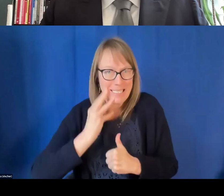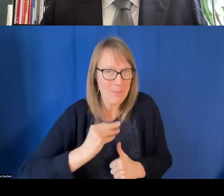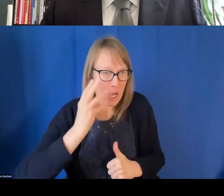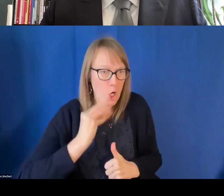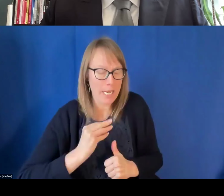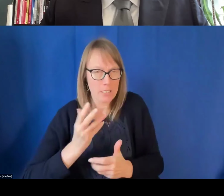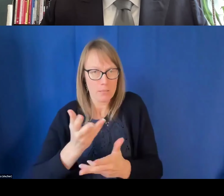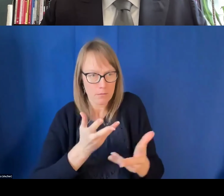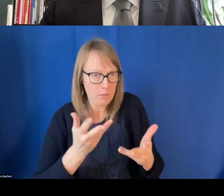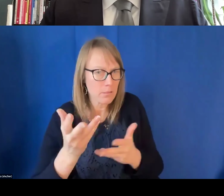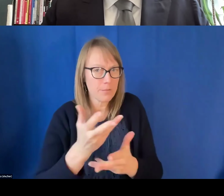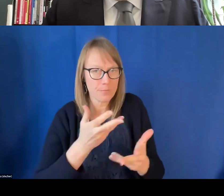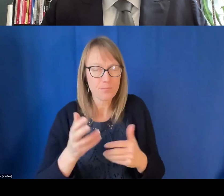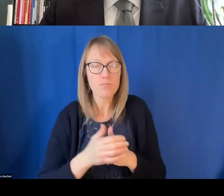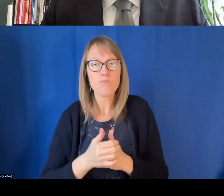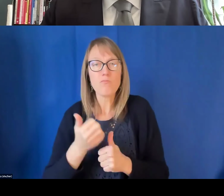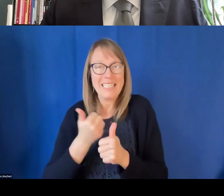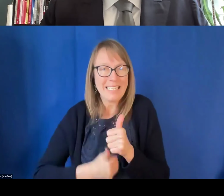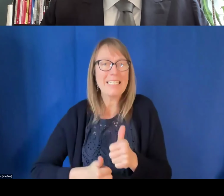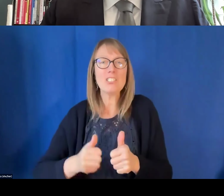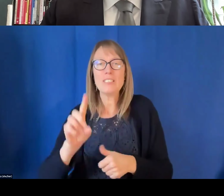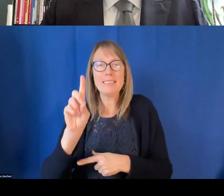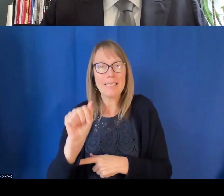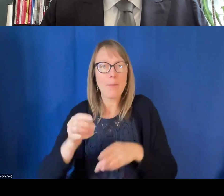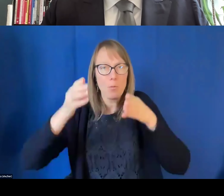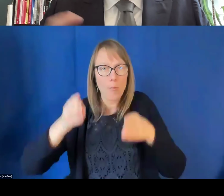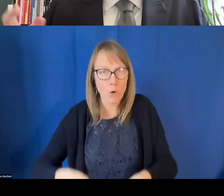every disabled person, we all need something different.